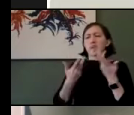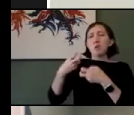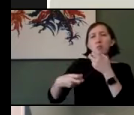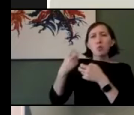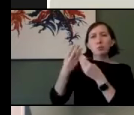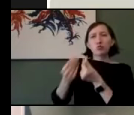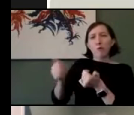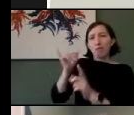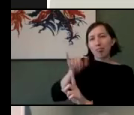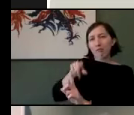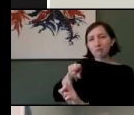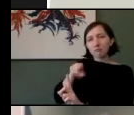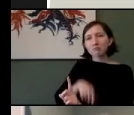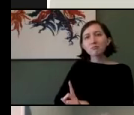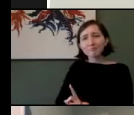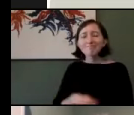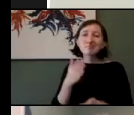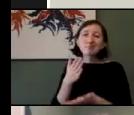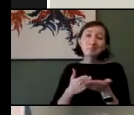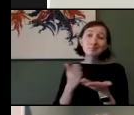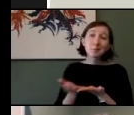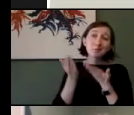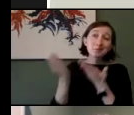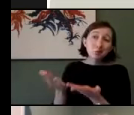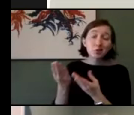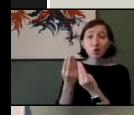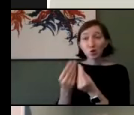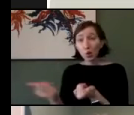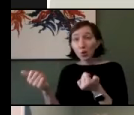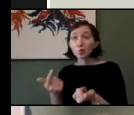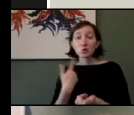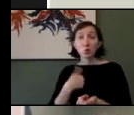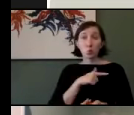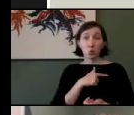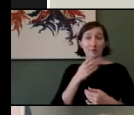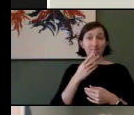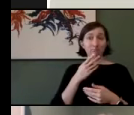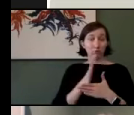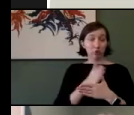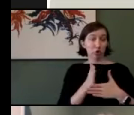That's where some of the suggestions and solutions that we've been able to share have come from.